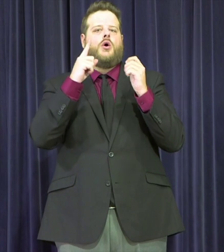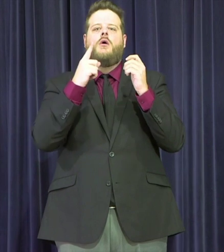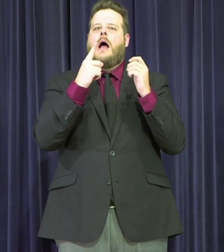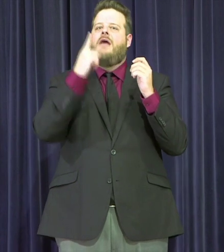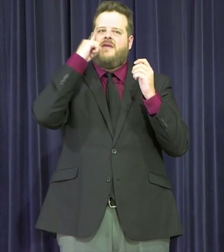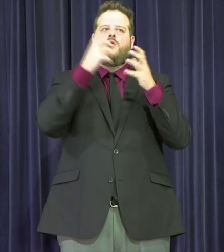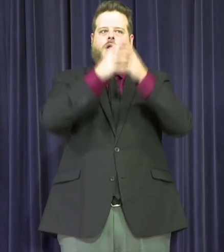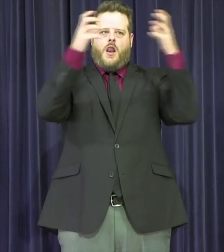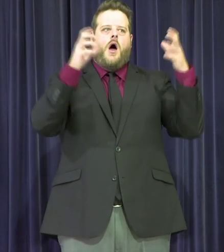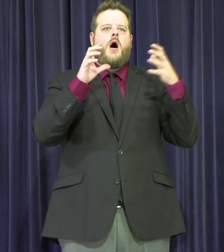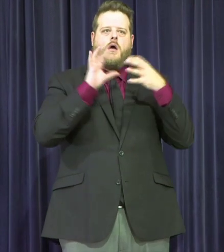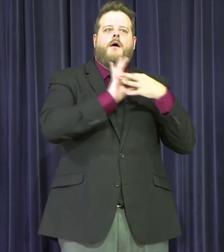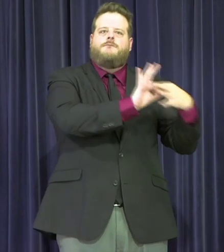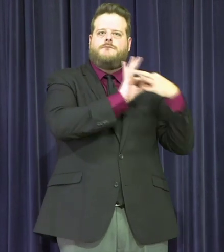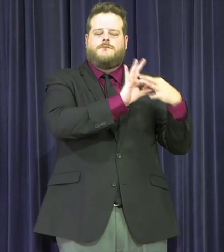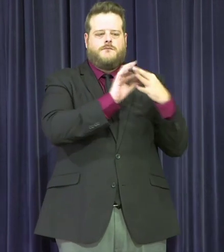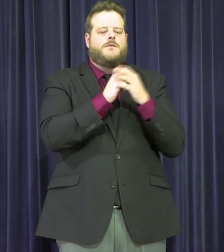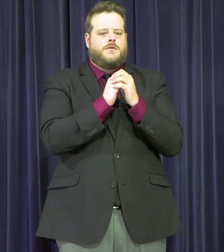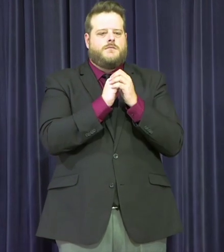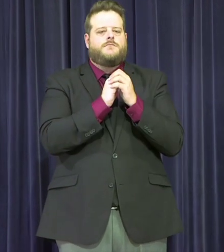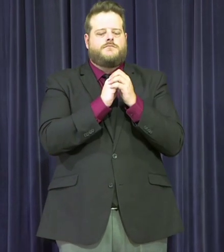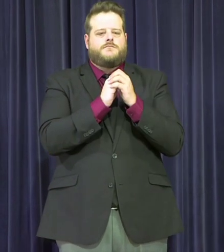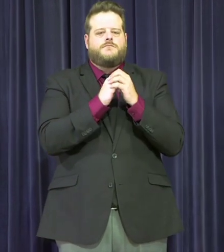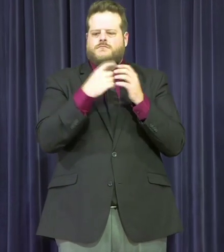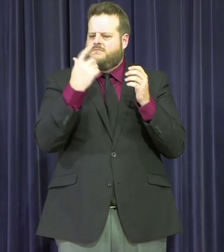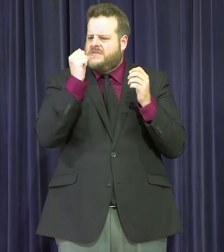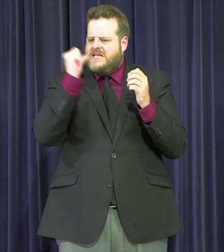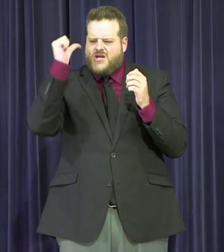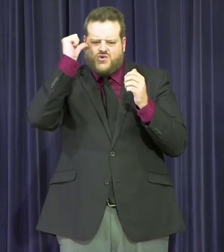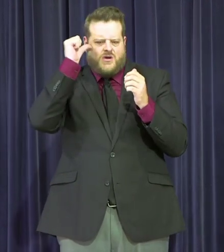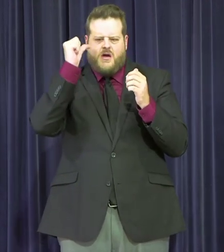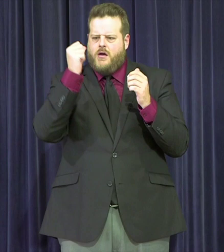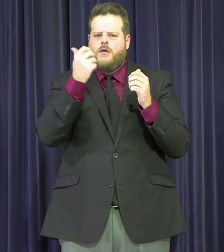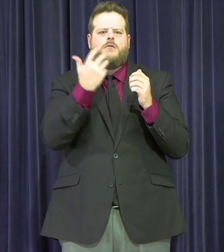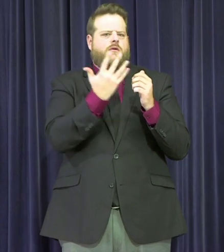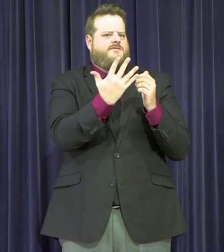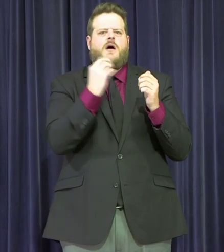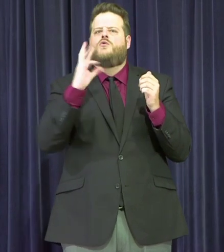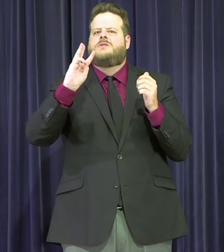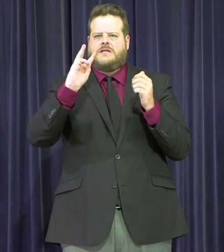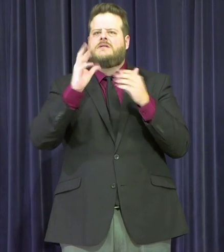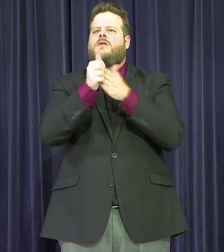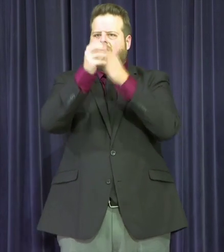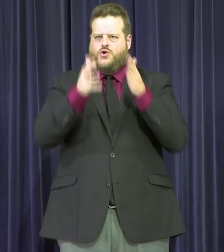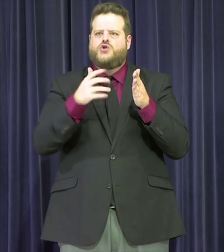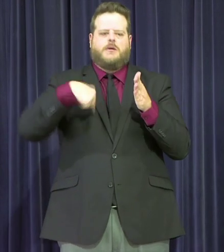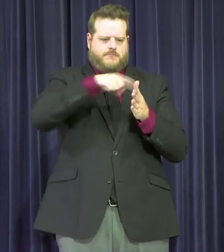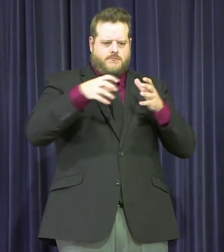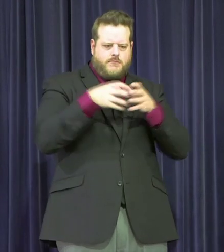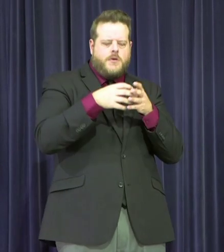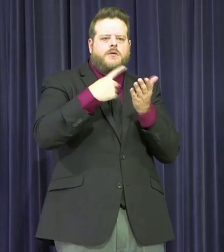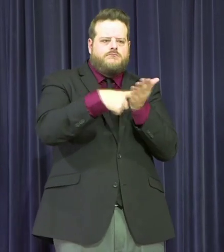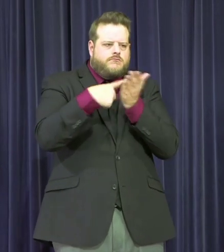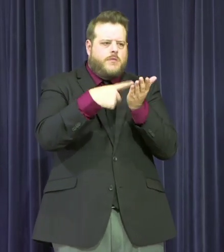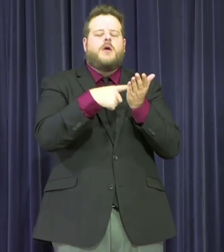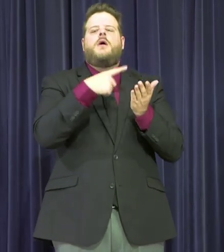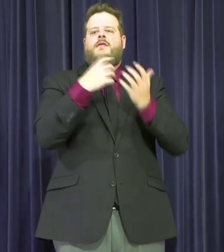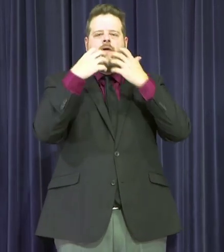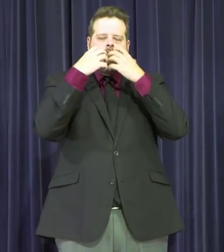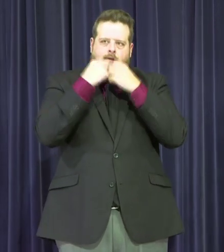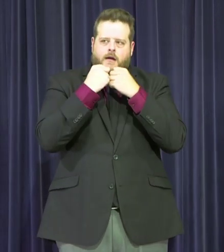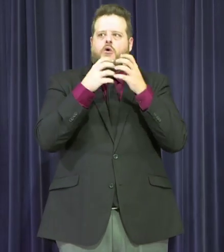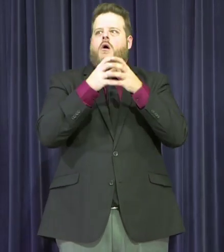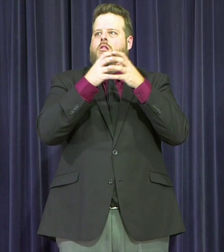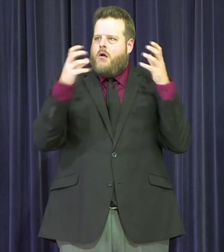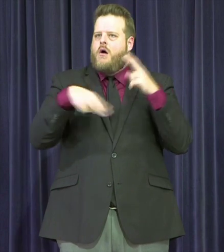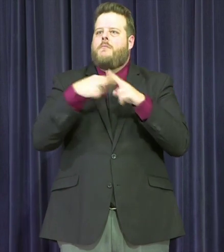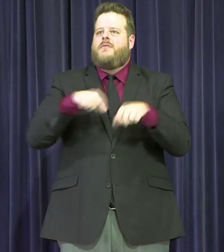I met yesterday with 5 or 6 of the leadership and they care so deeply about this work and